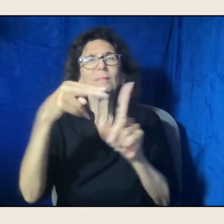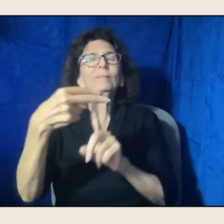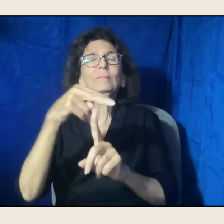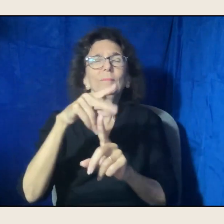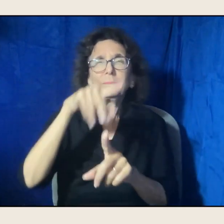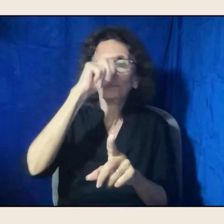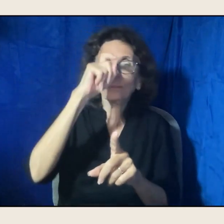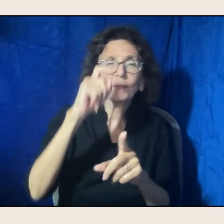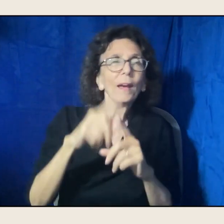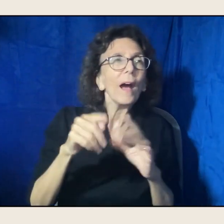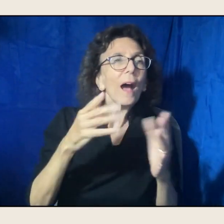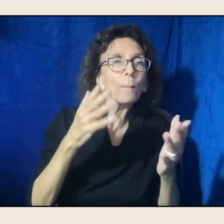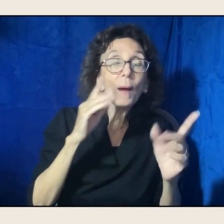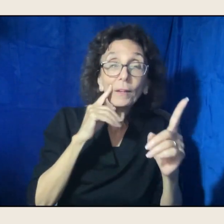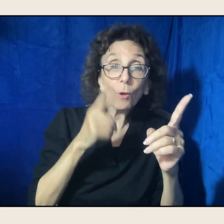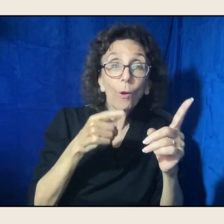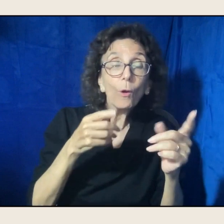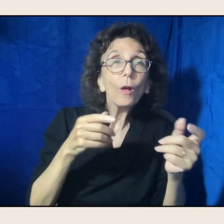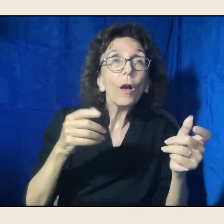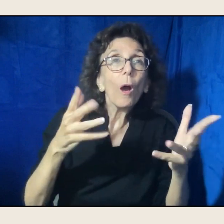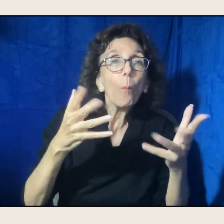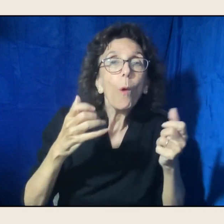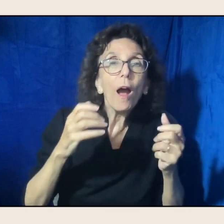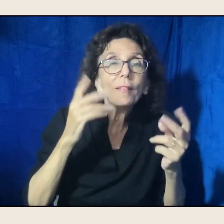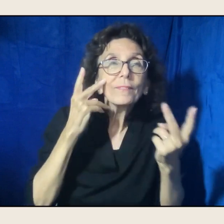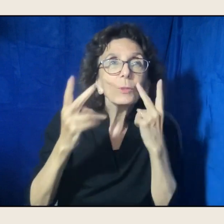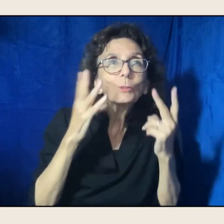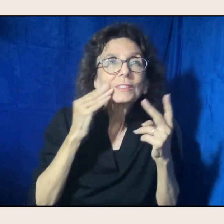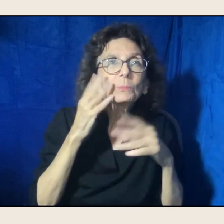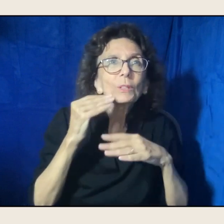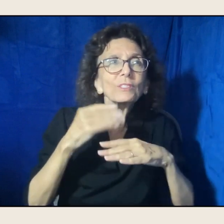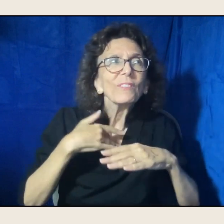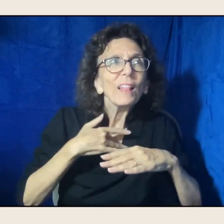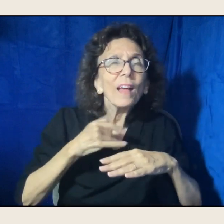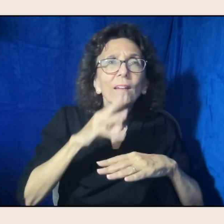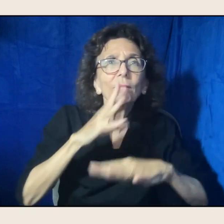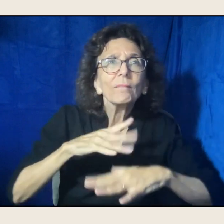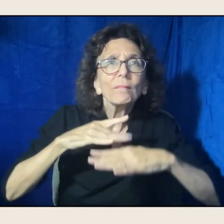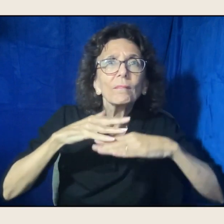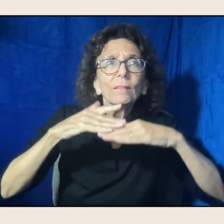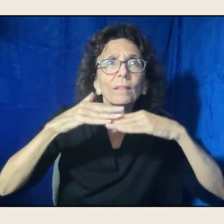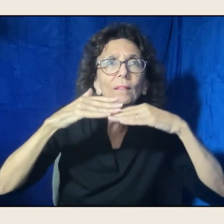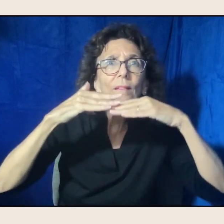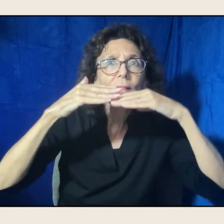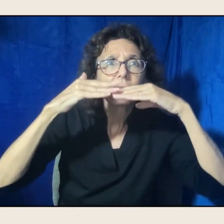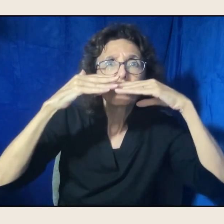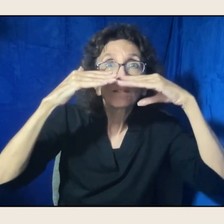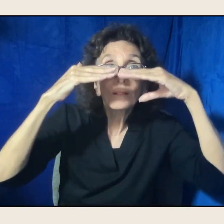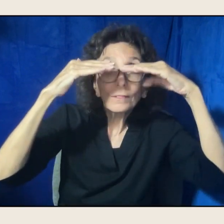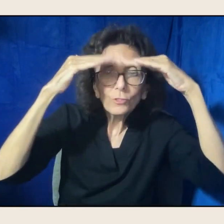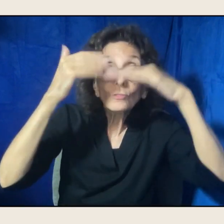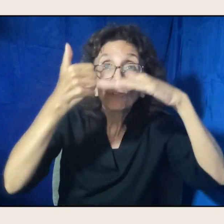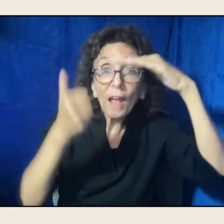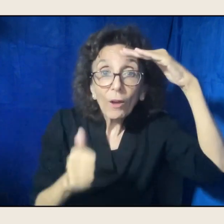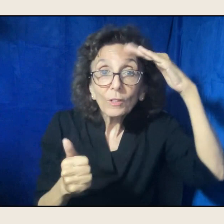almost this drowning experience, and through kind of the images of the whirring kind of sky and water